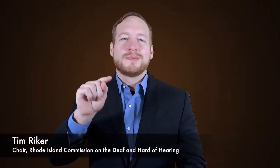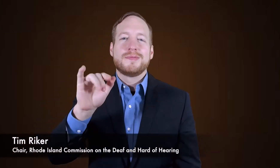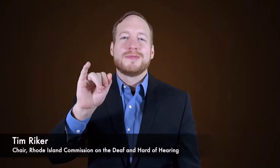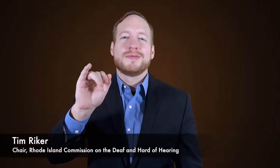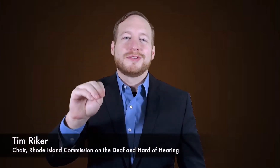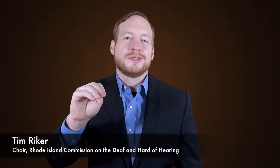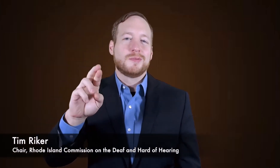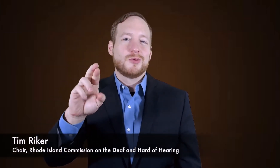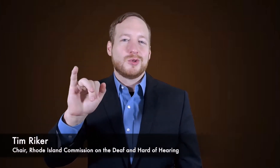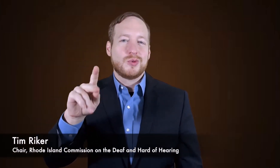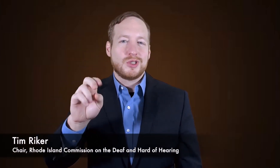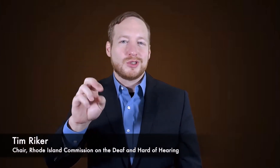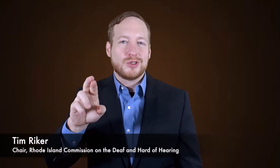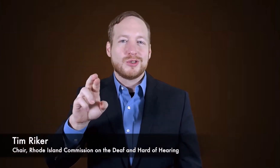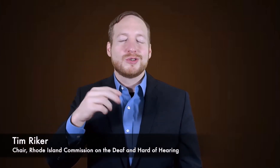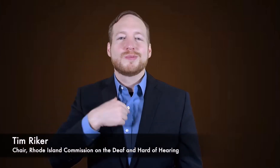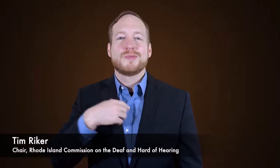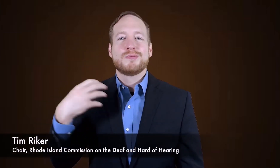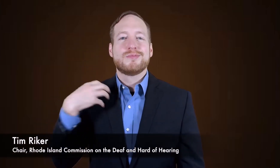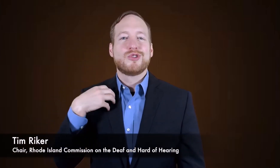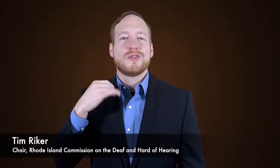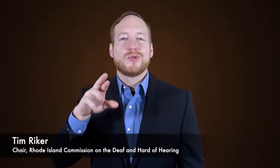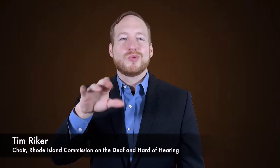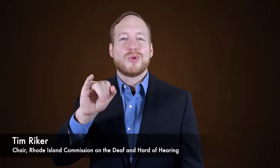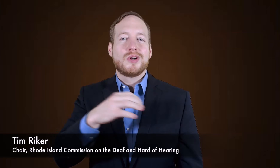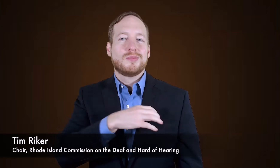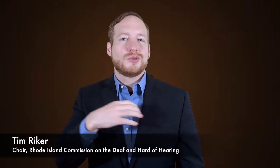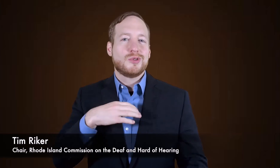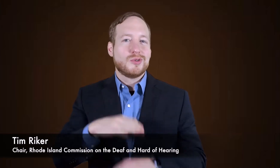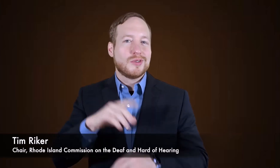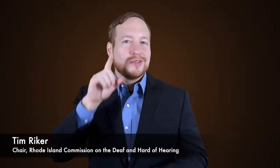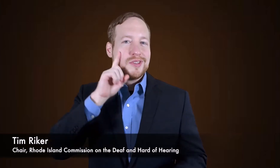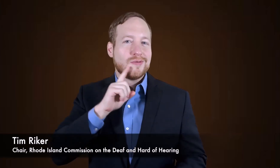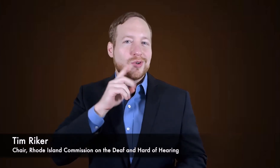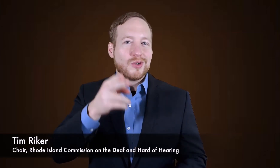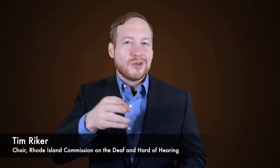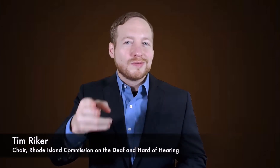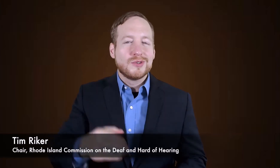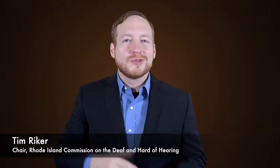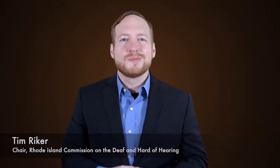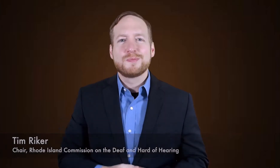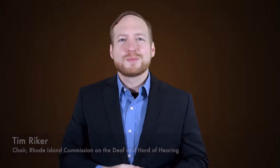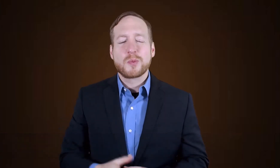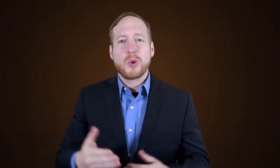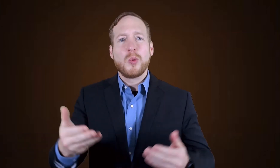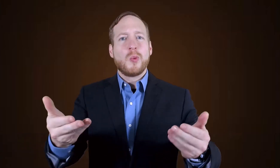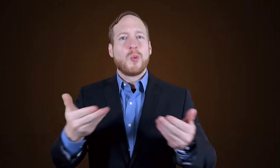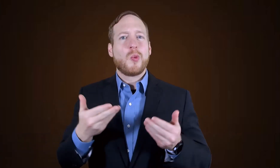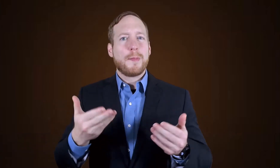Hi everyone I'm Tim Riker Chair of the Rhode Island Commission on the Deaf and Hard of Hearing